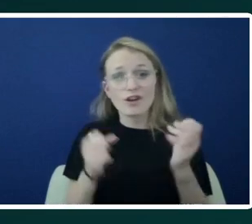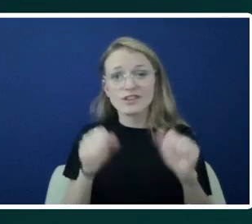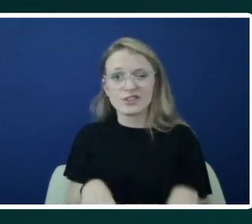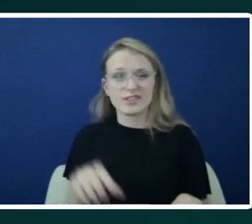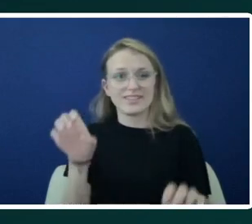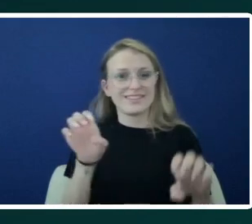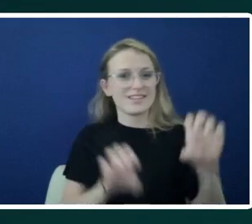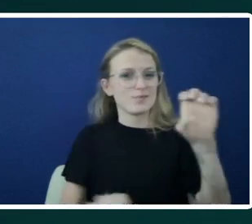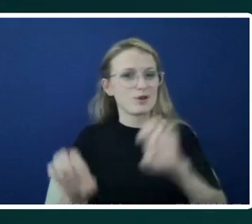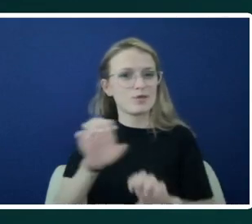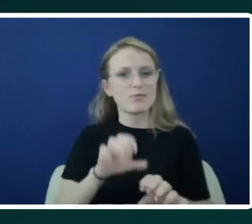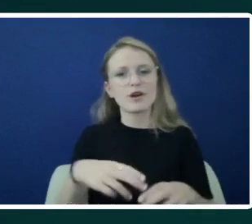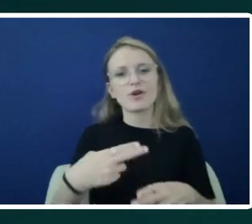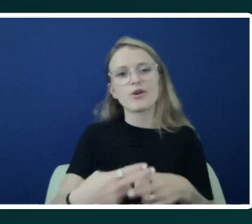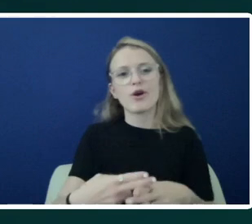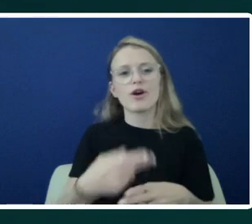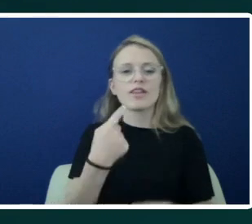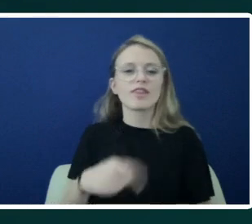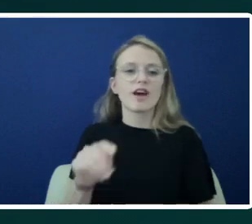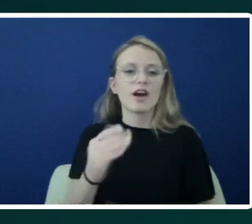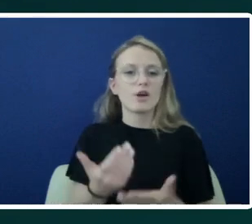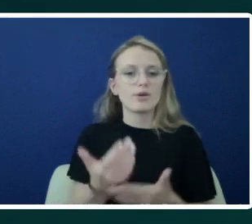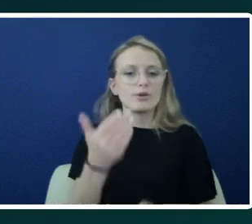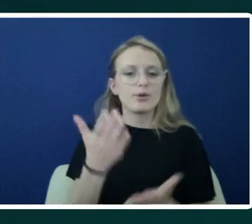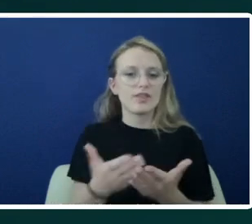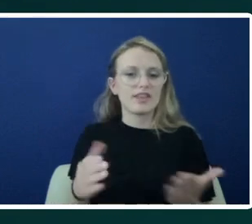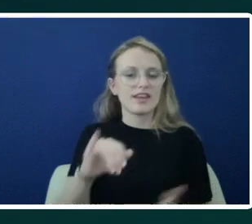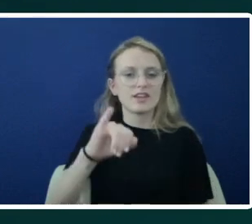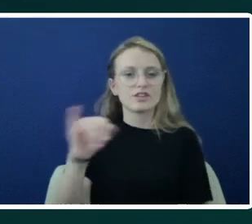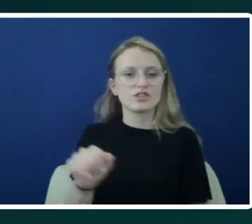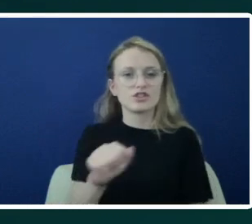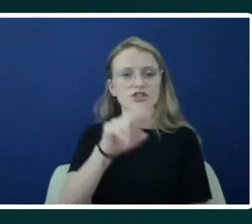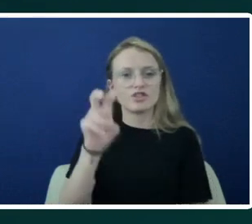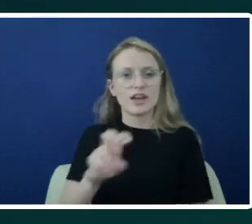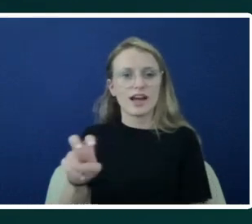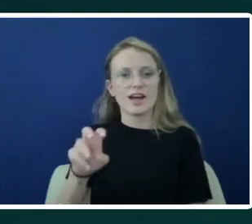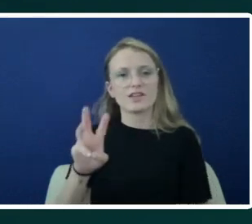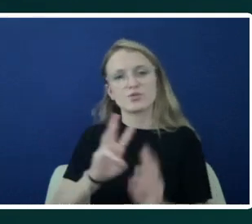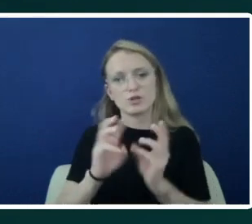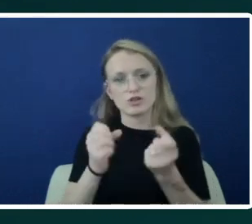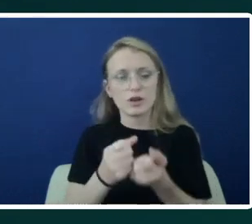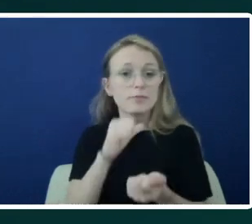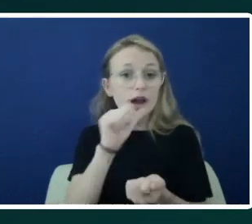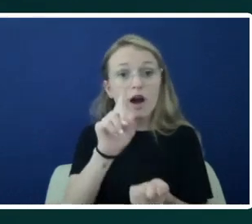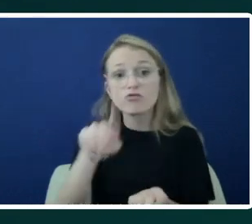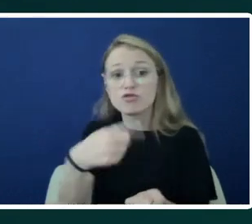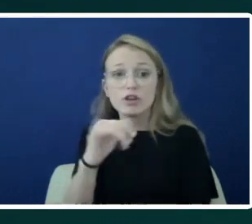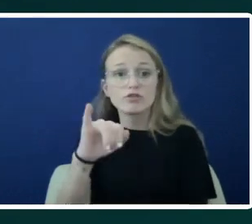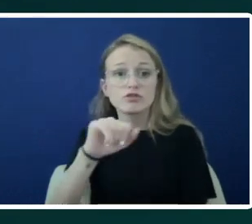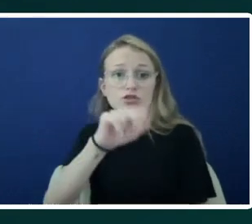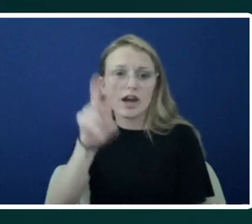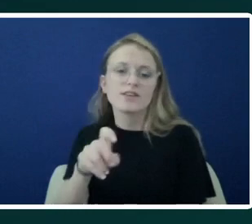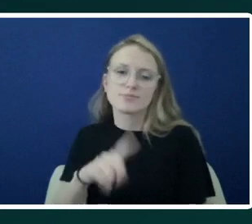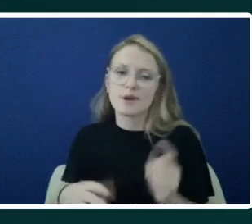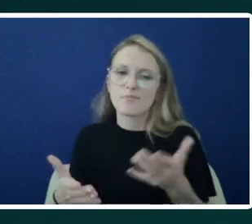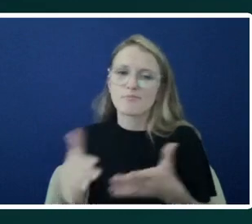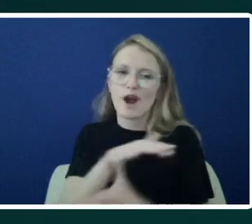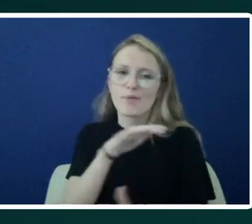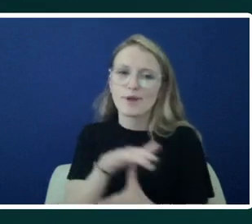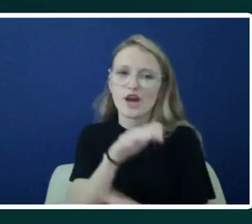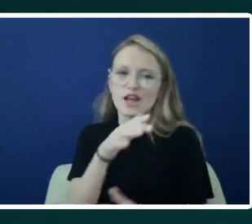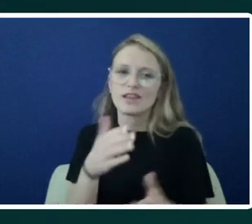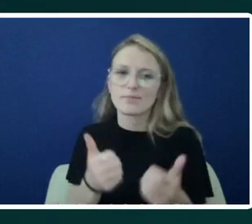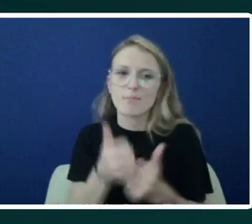Thing Jazz Workshop. It wasn't just jazz, although it was primarily jazz. And then it wasn't actually